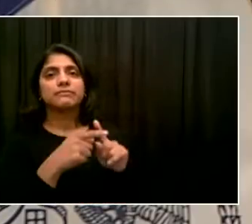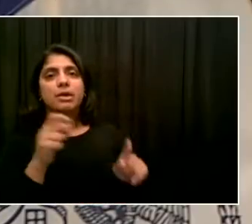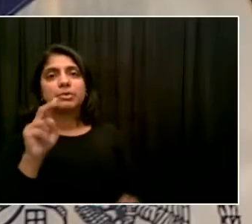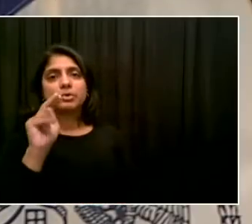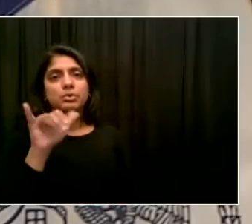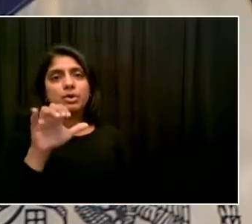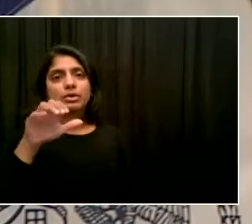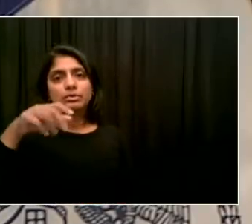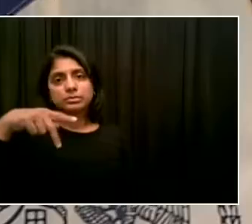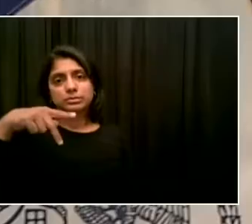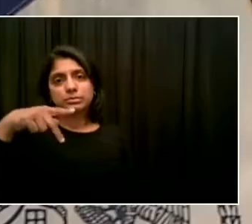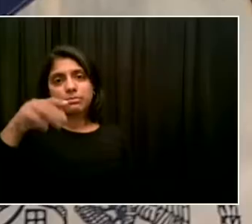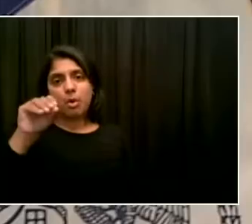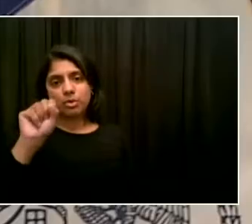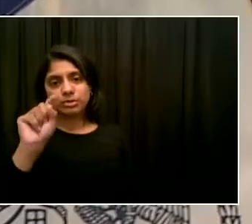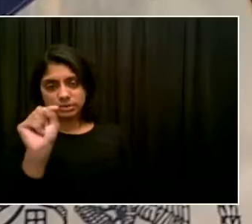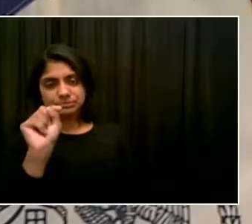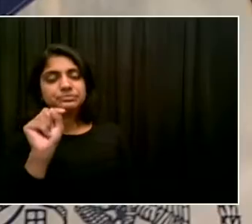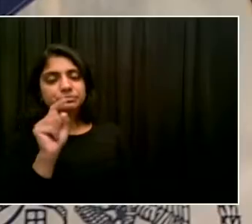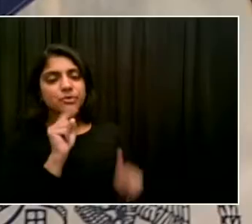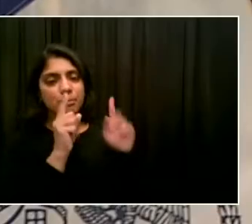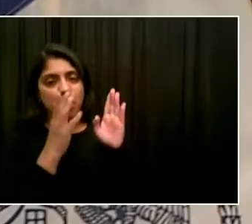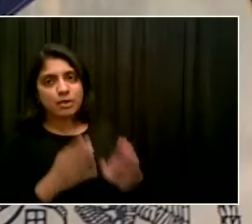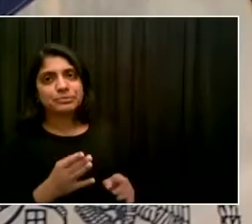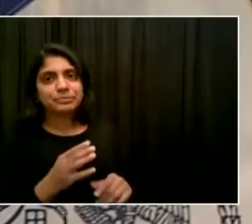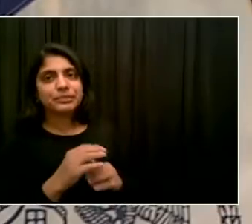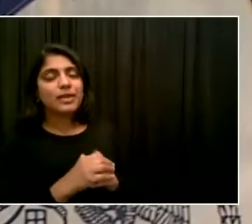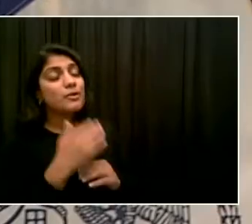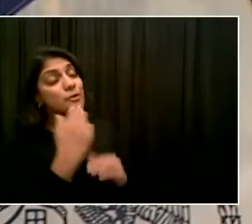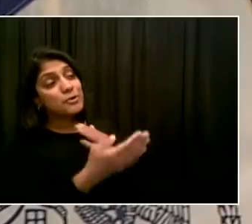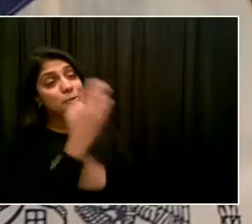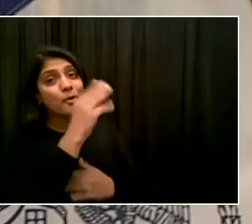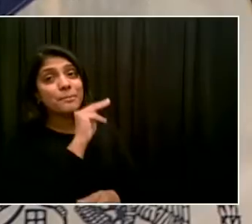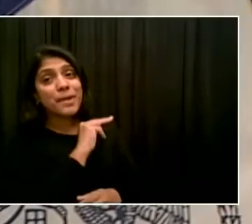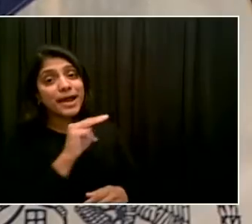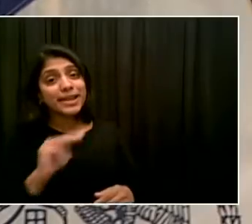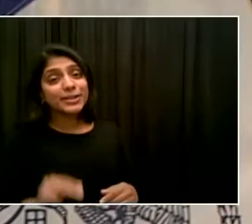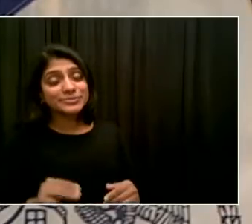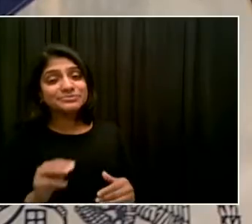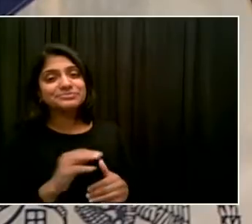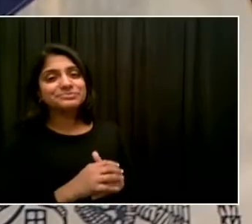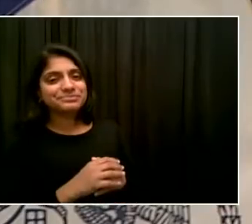JULIA FROM THE NEW YORK STPO. Reporter: